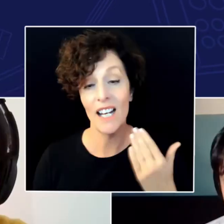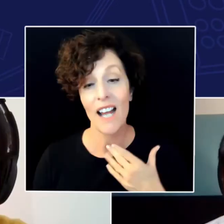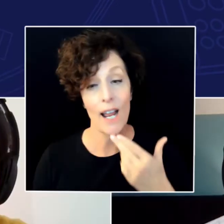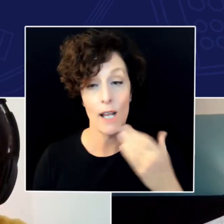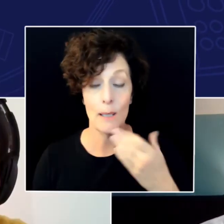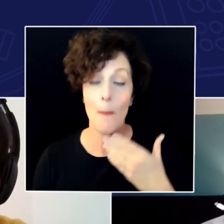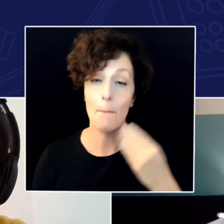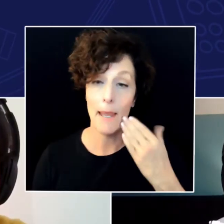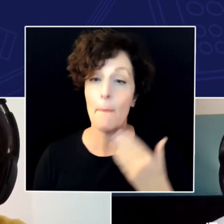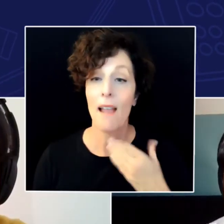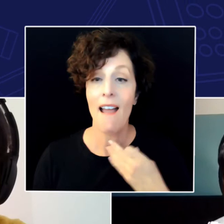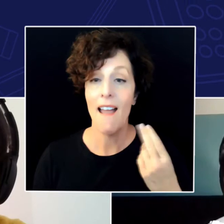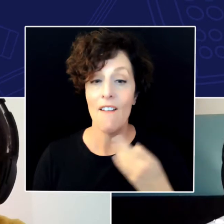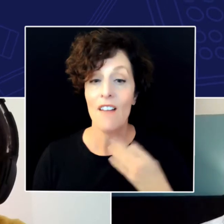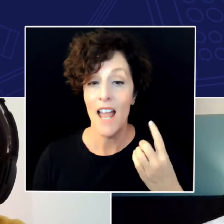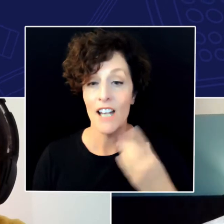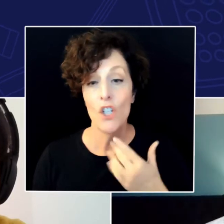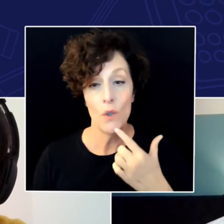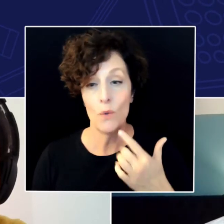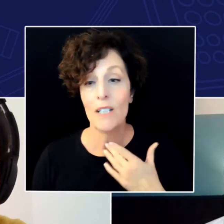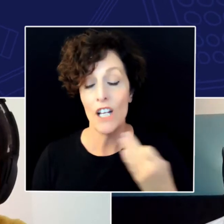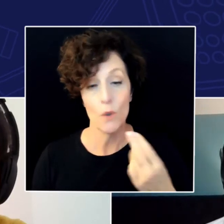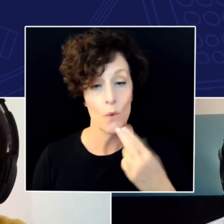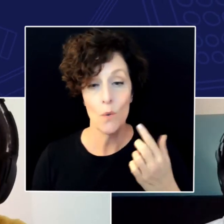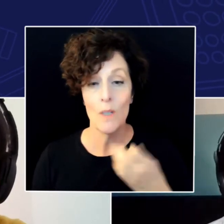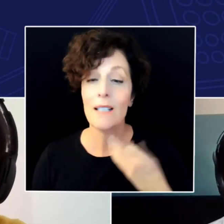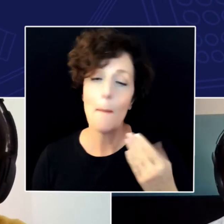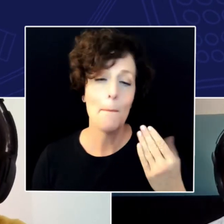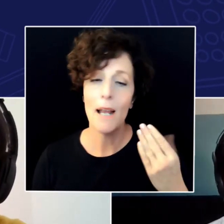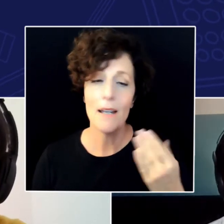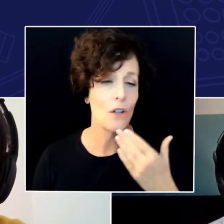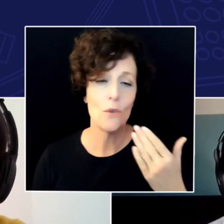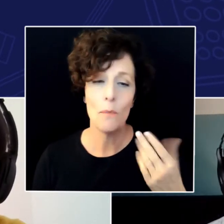[ZAIN:] I guess maybe I have had some issues in the school system, but not too much as,